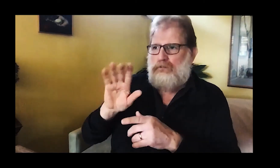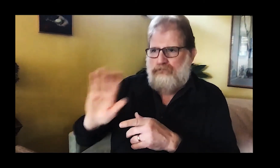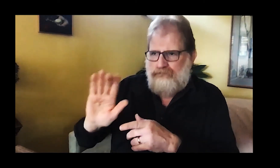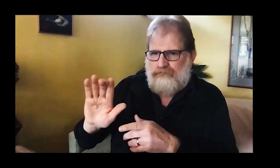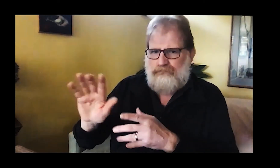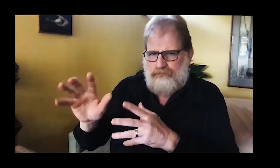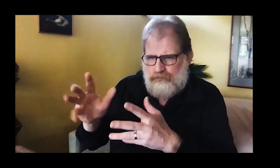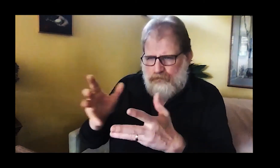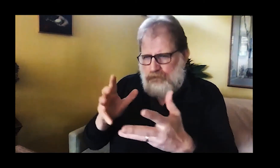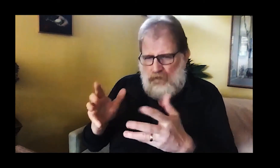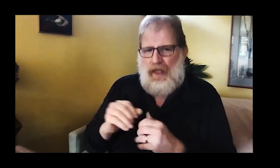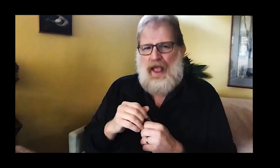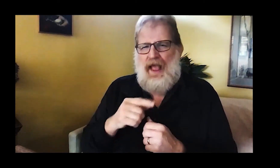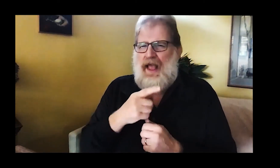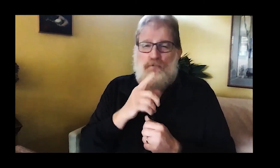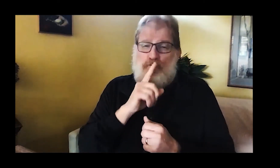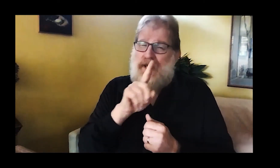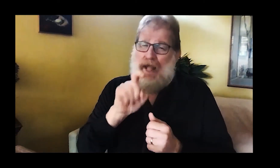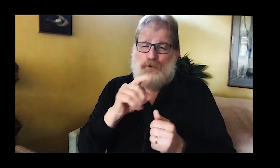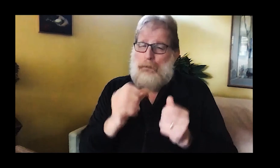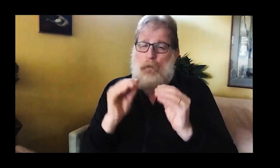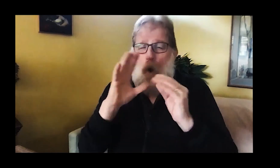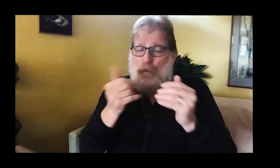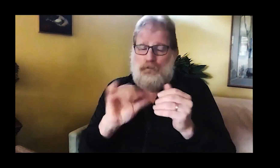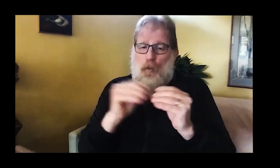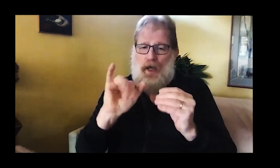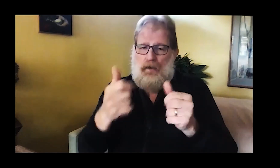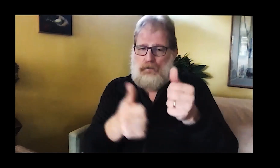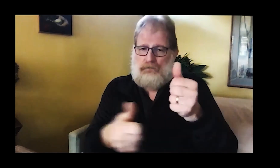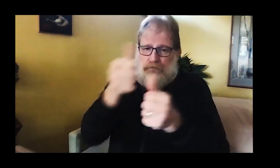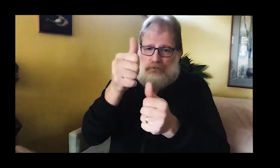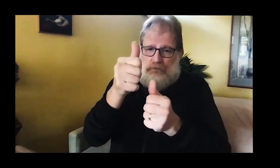needs to really work with them, and I mean, it almost has to be a slightly